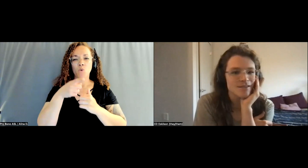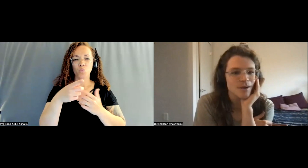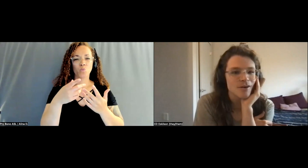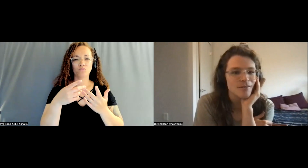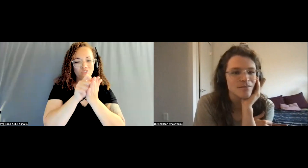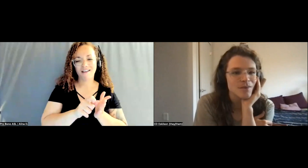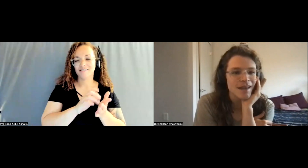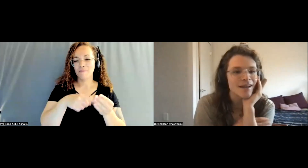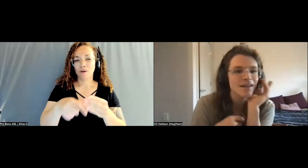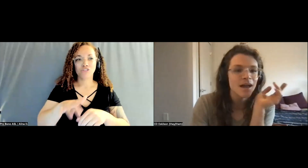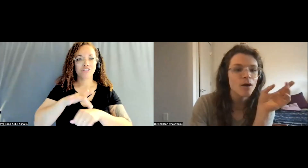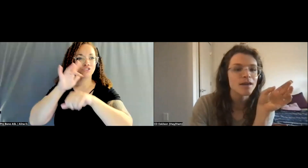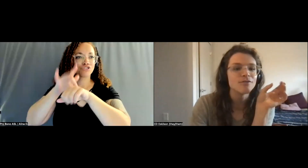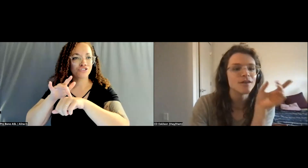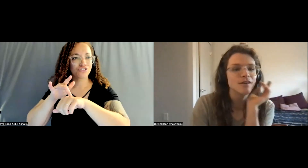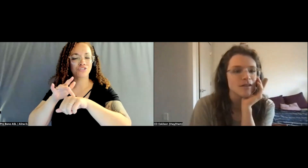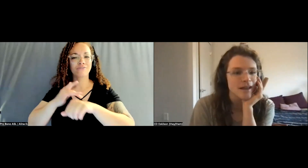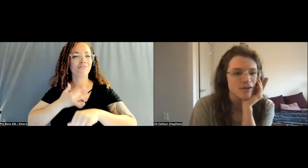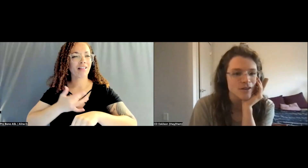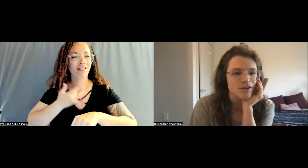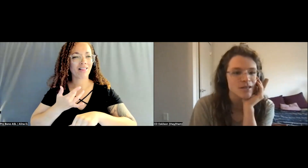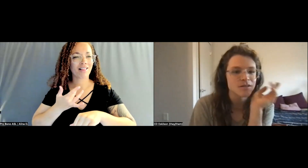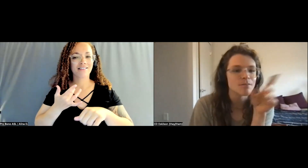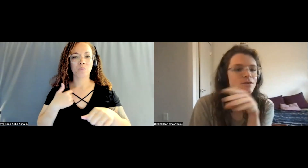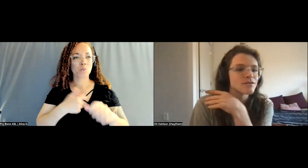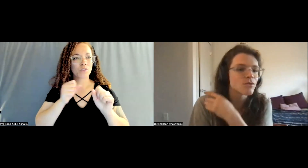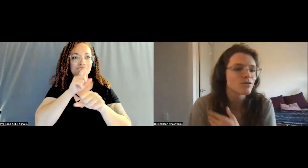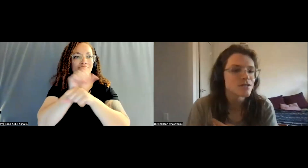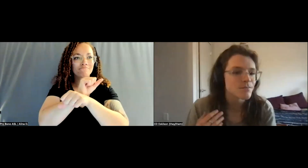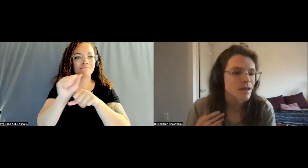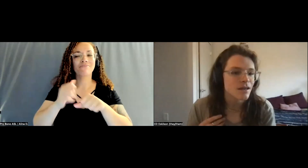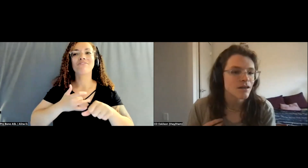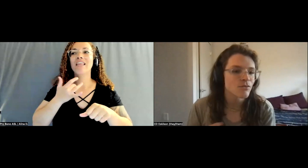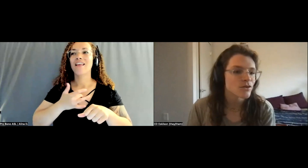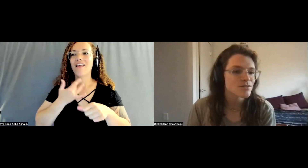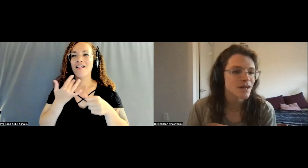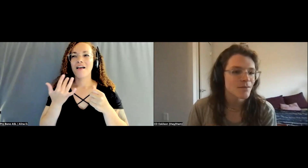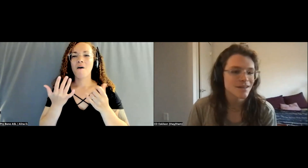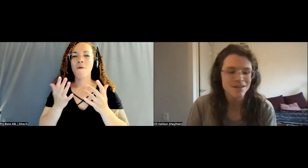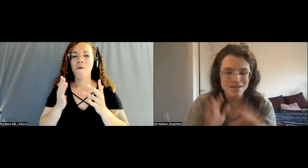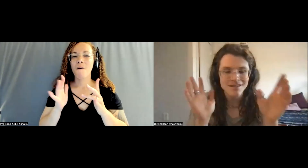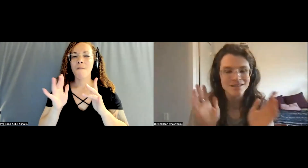last poem, we can--we could feel at our fingertips glimmers of worlds-to-be; of worlds becoming—just,